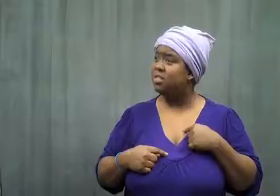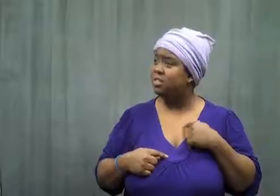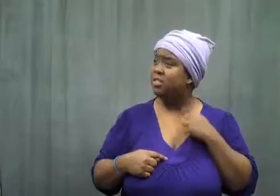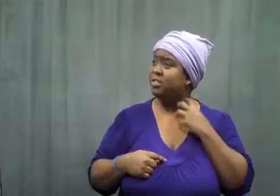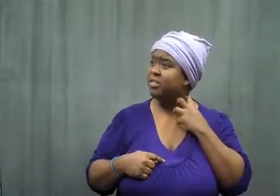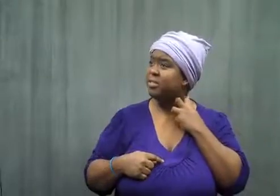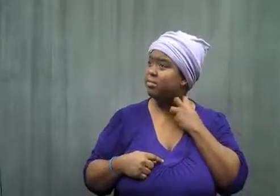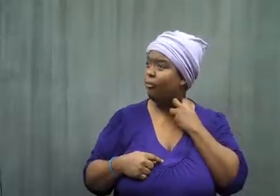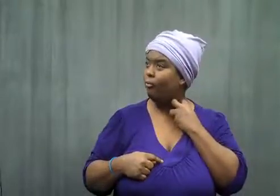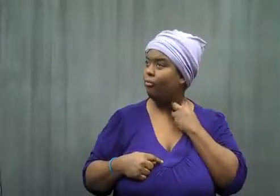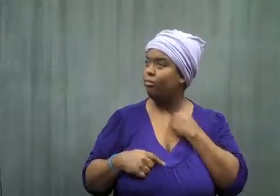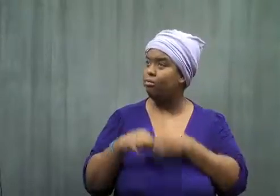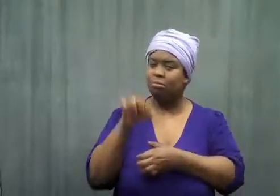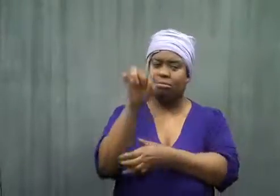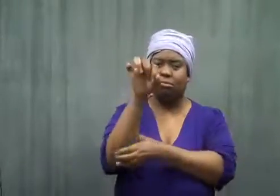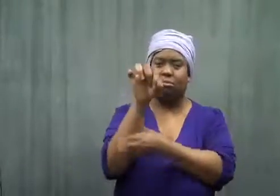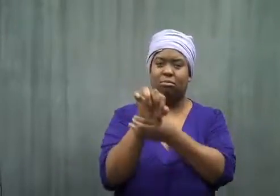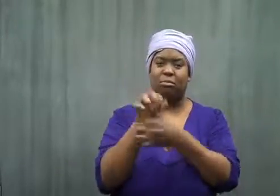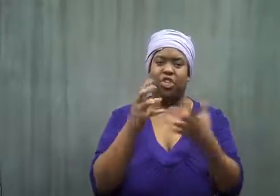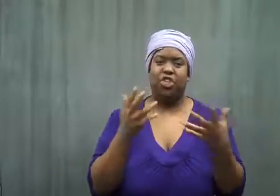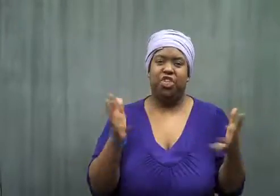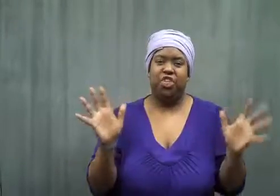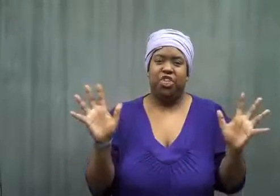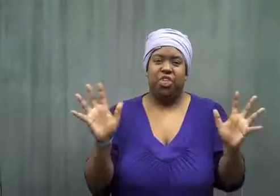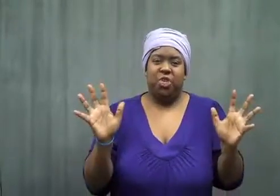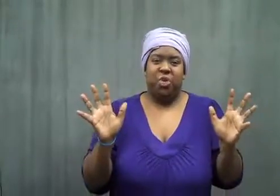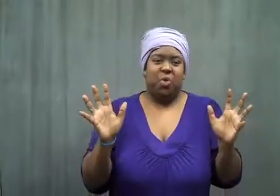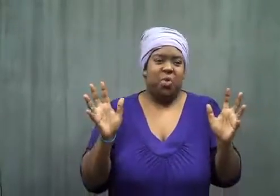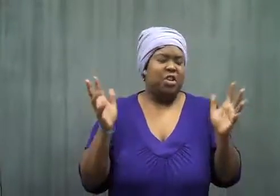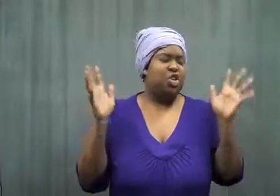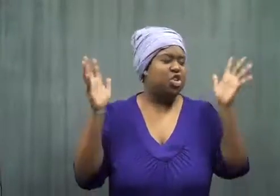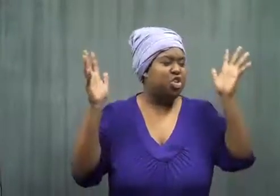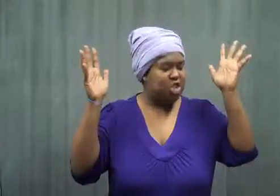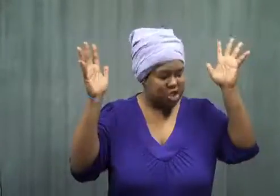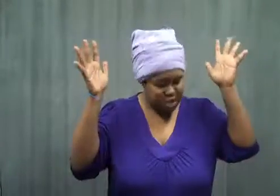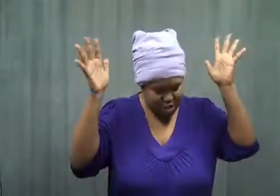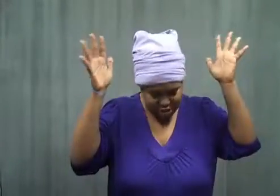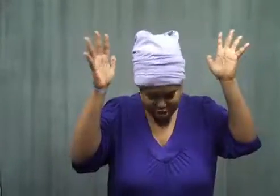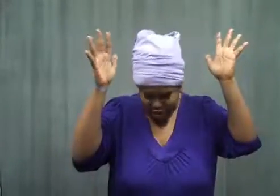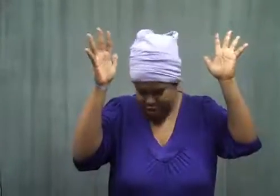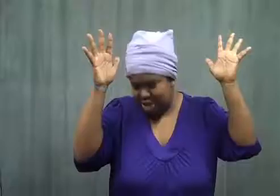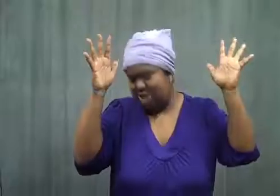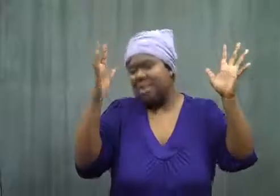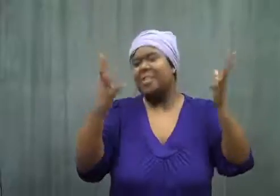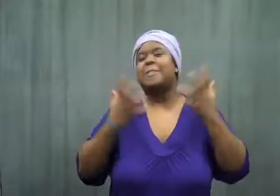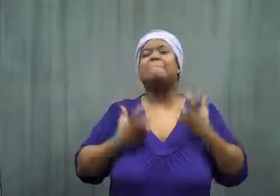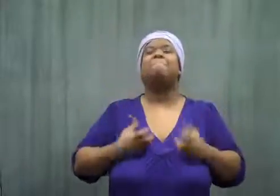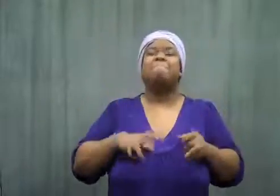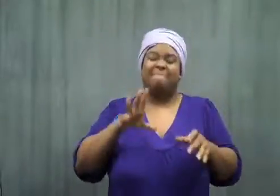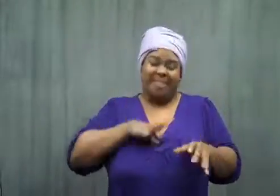Oh no! I was in for it!